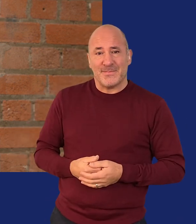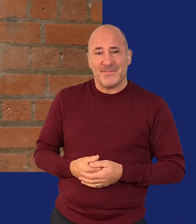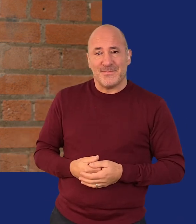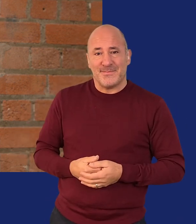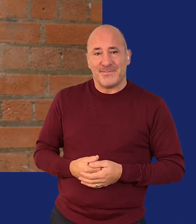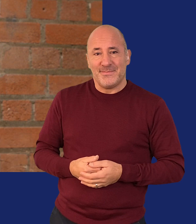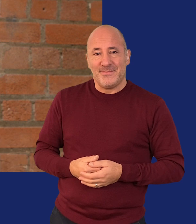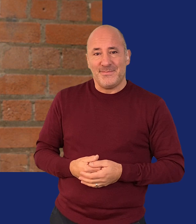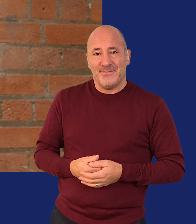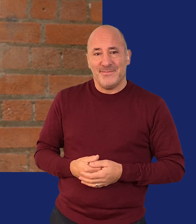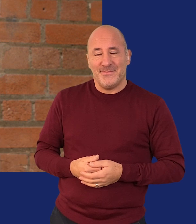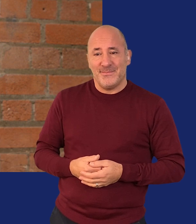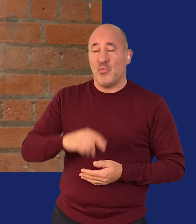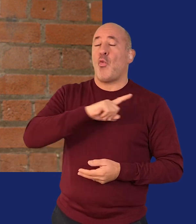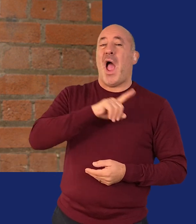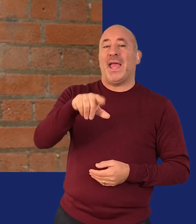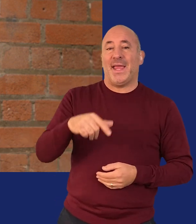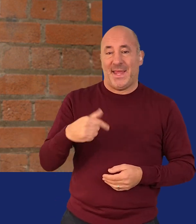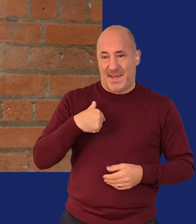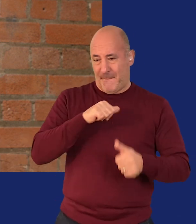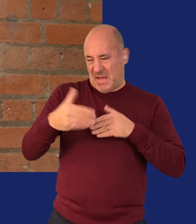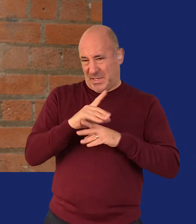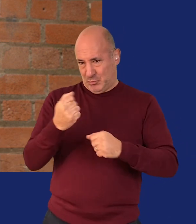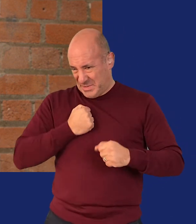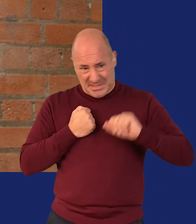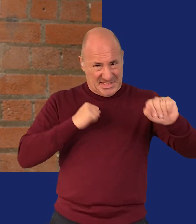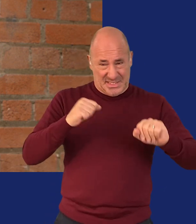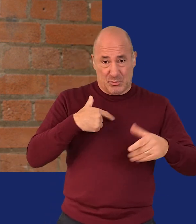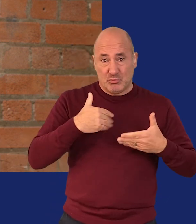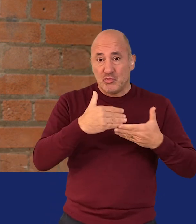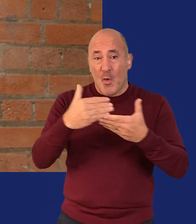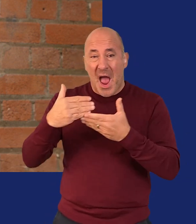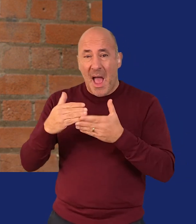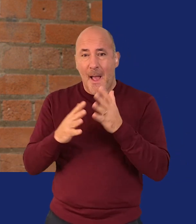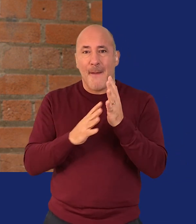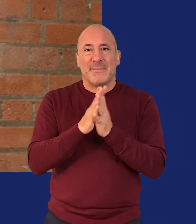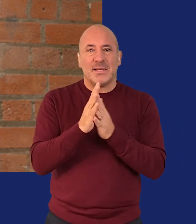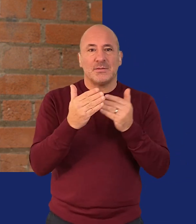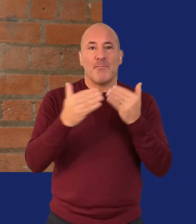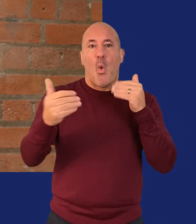If we share our best practices, we can then start to support more and